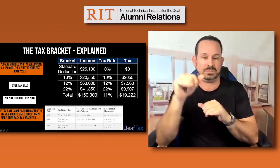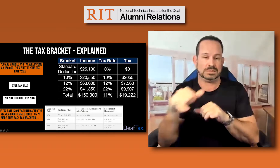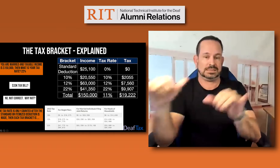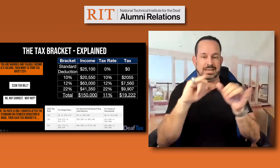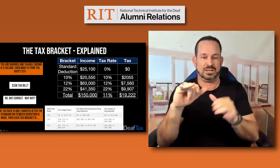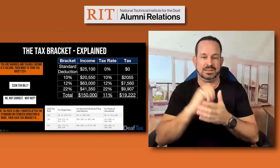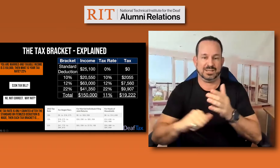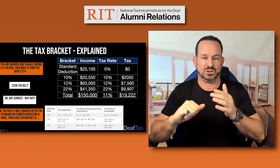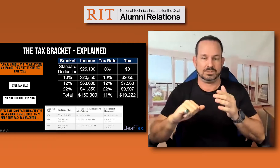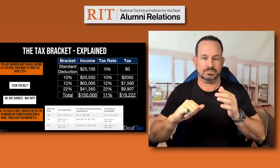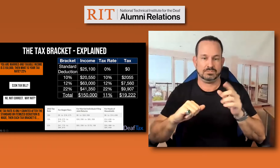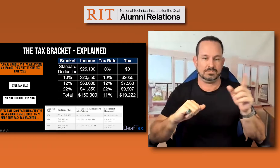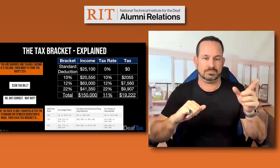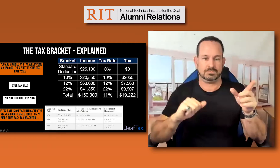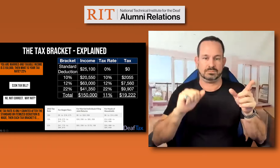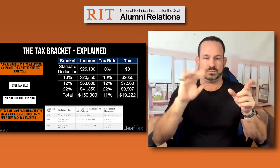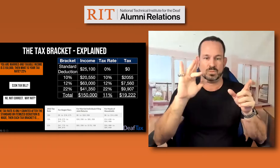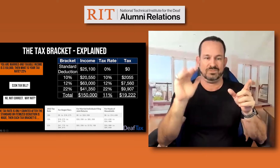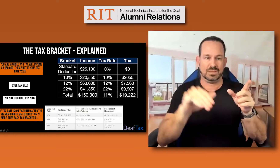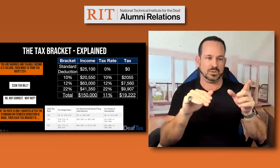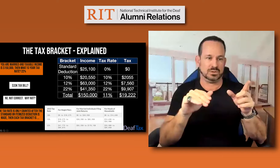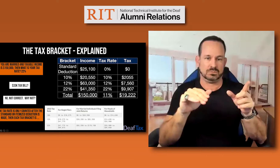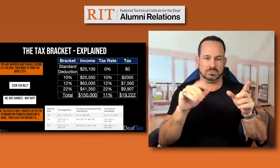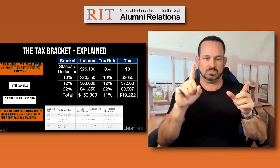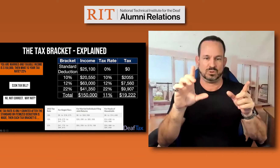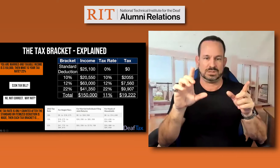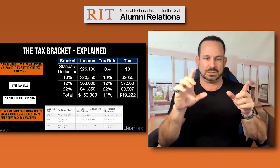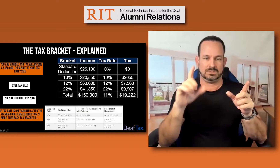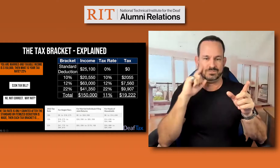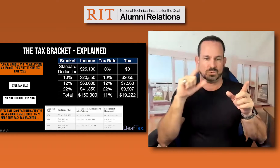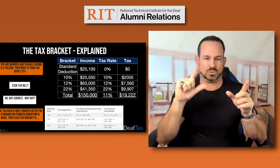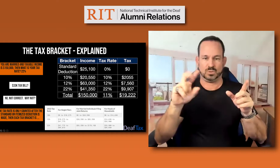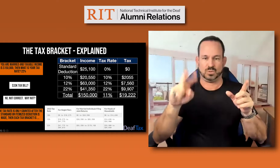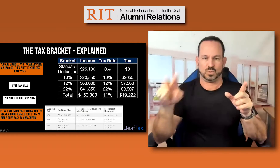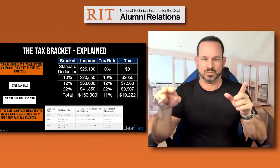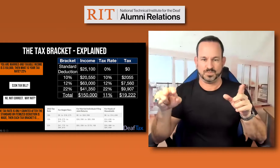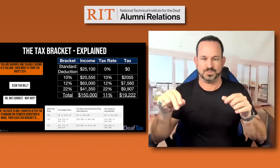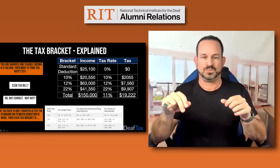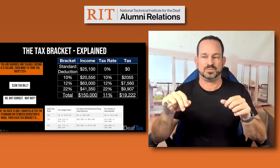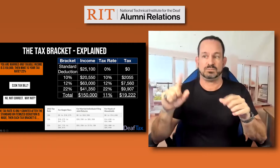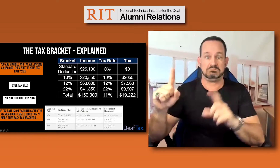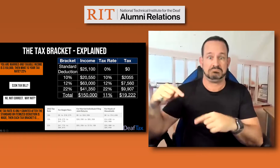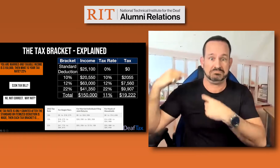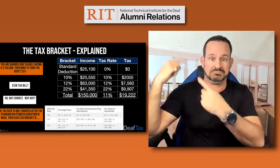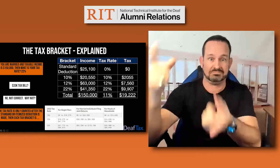It's just having that "marriage filing jointly" is the key.